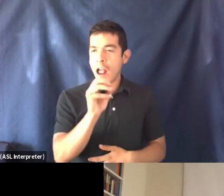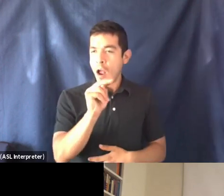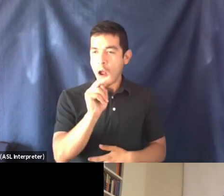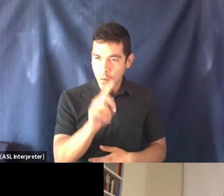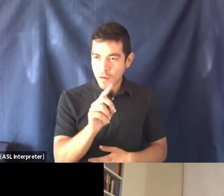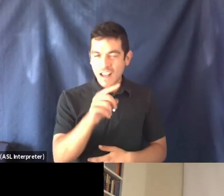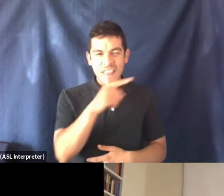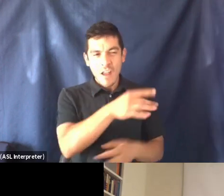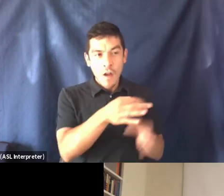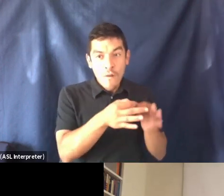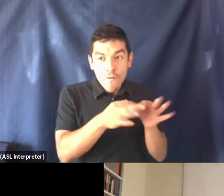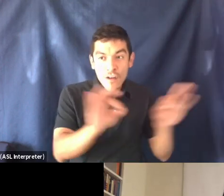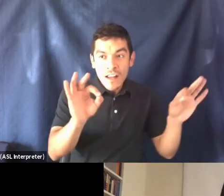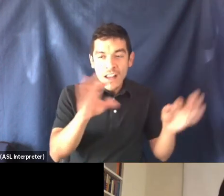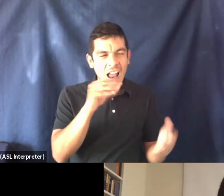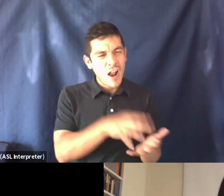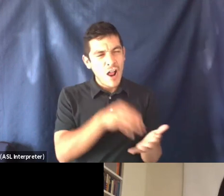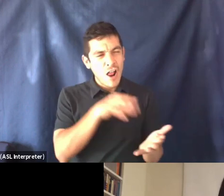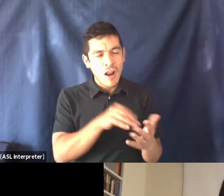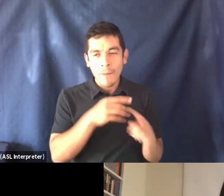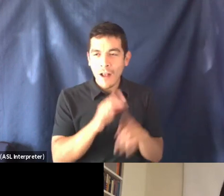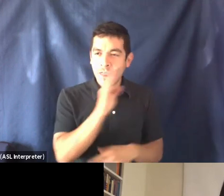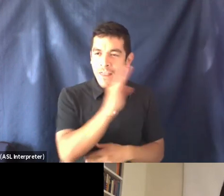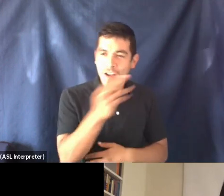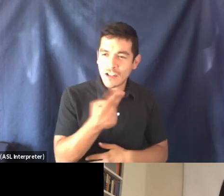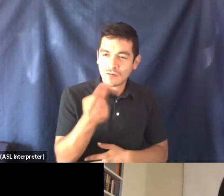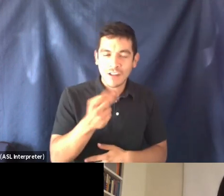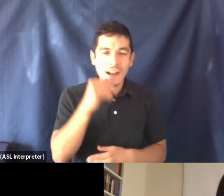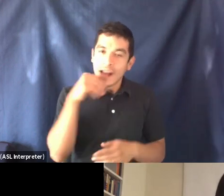And to learn about that history. That's not in the film, which is, I feel very much